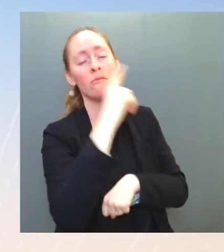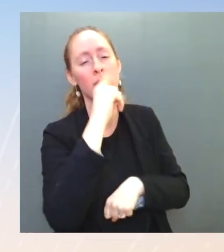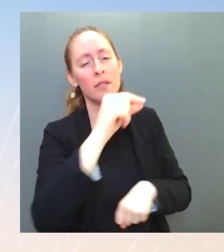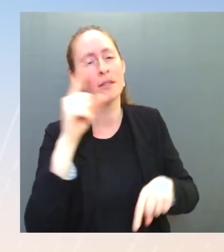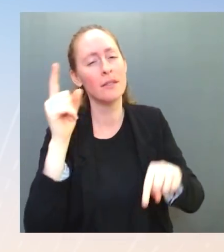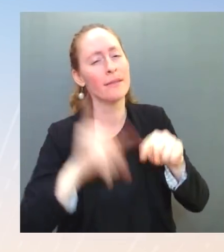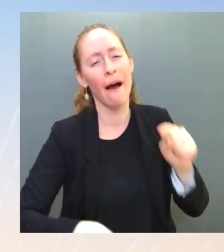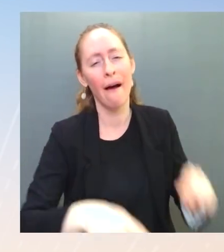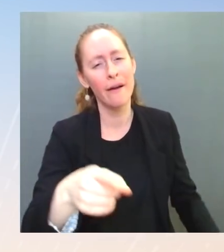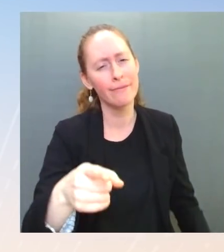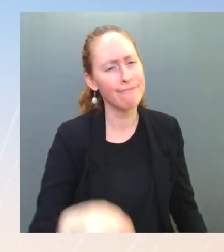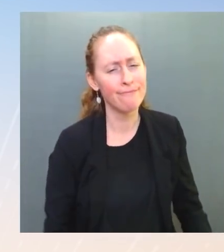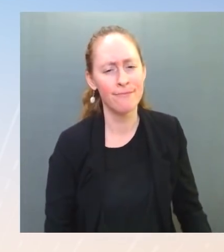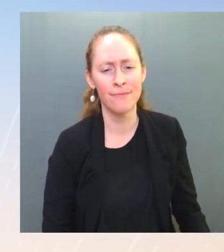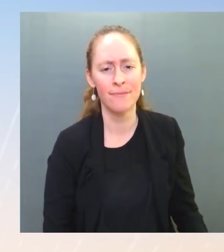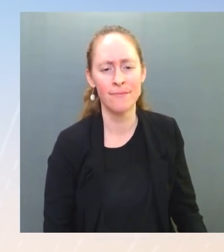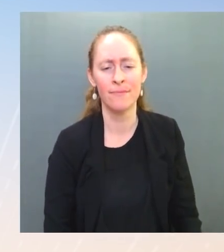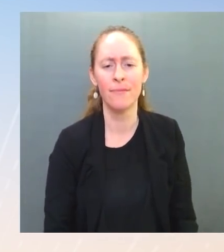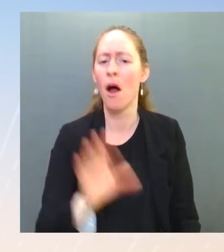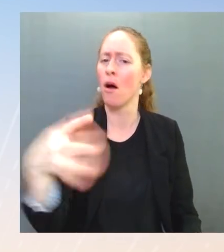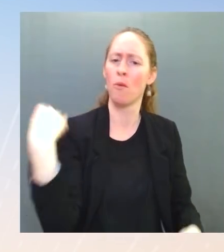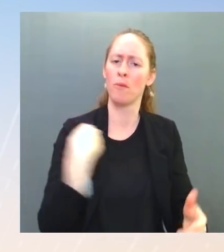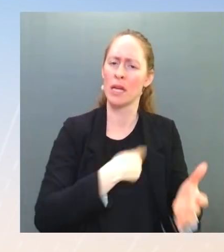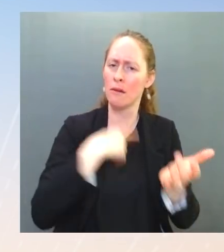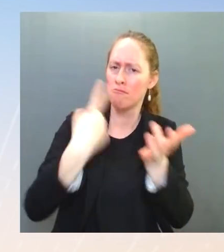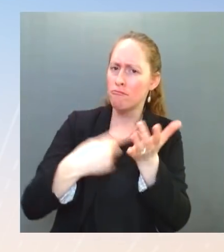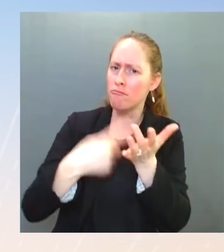but we also know that factually, if you look at the data,